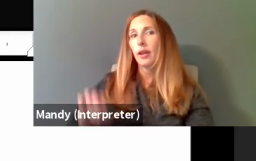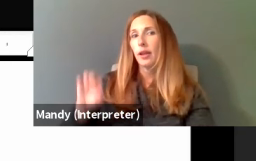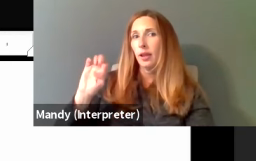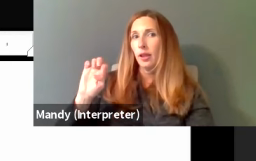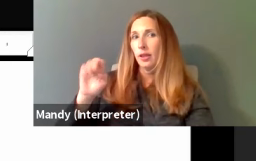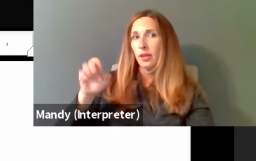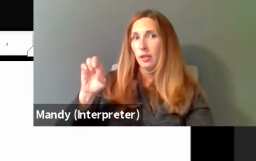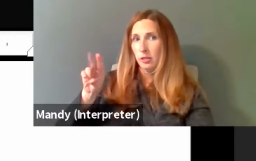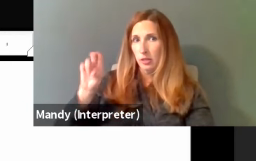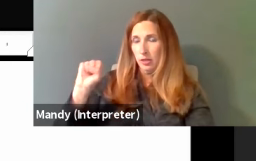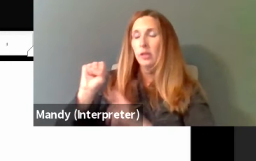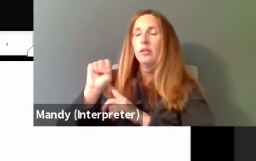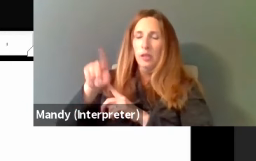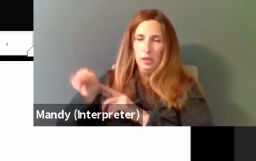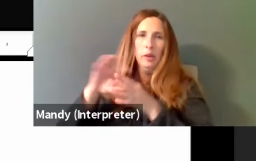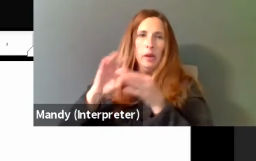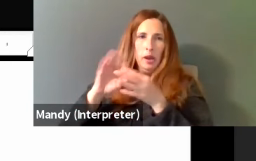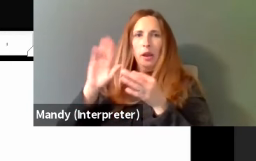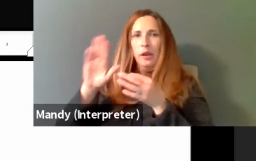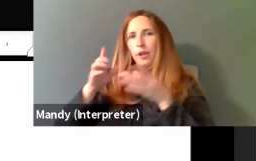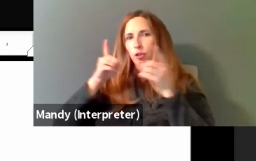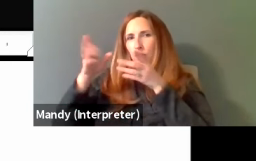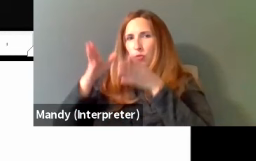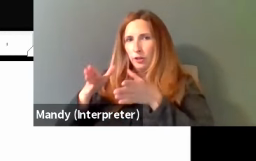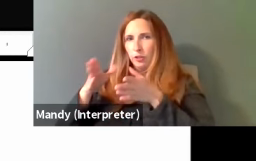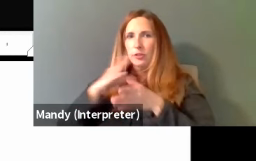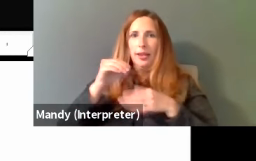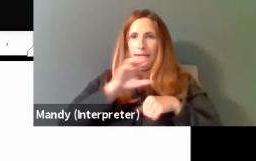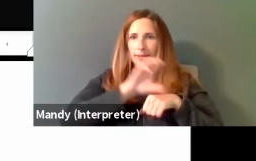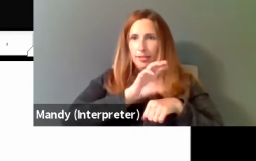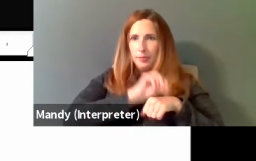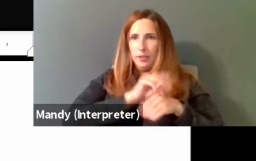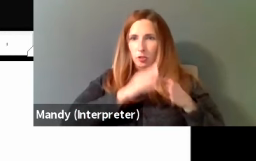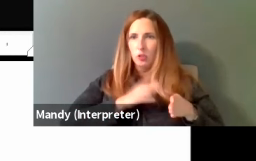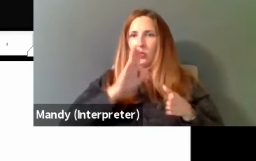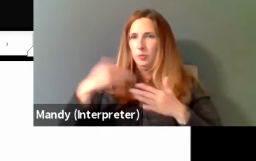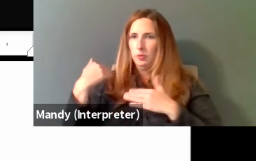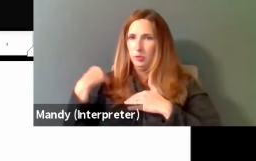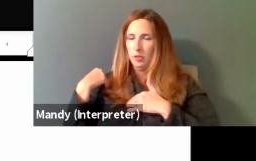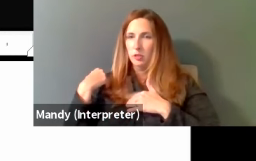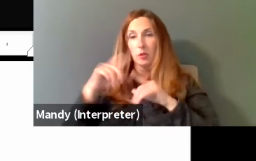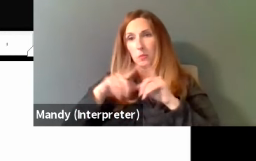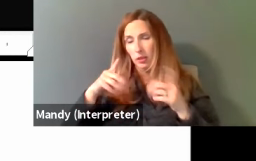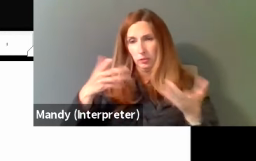that their directors and case management would be the ones responsible for that tracking, but only you know who would be best